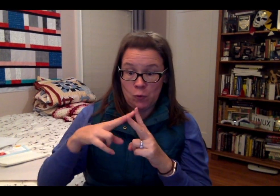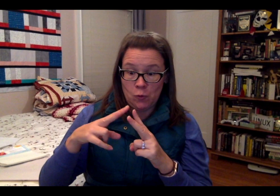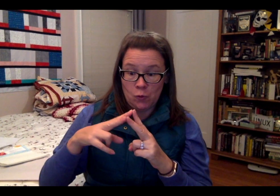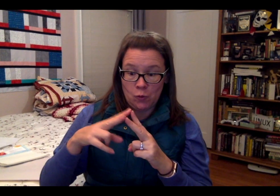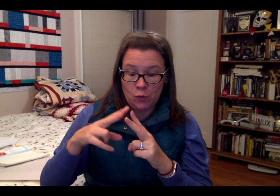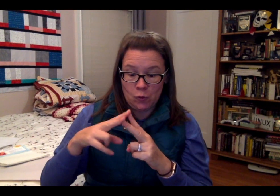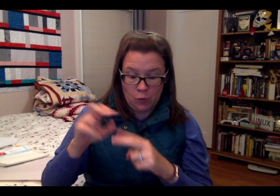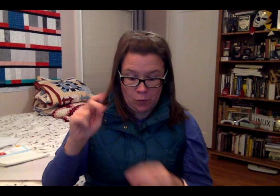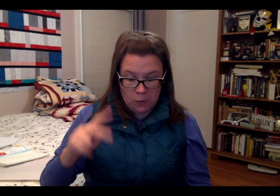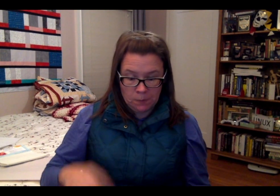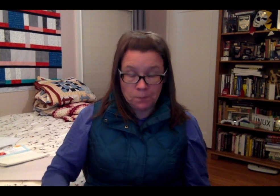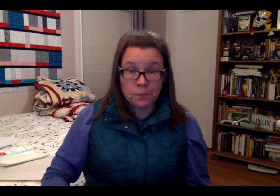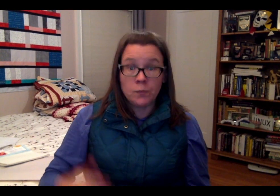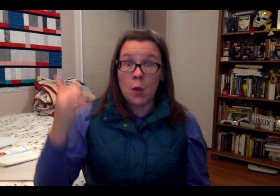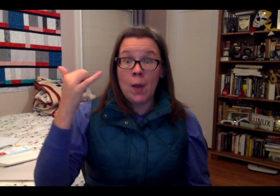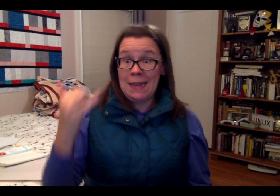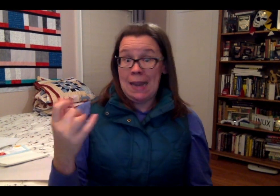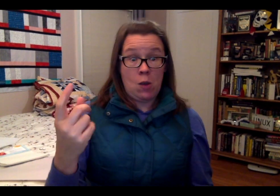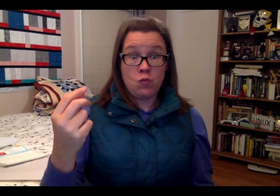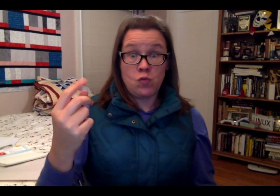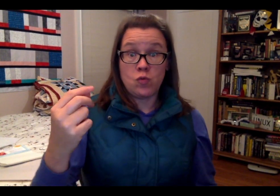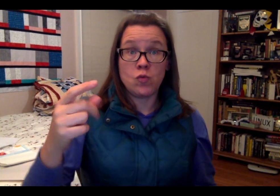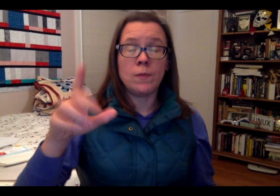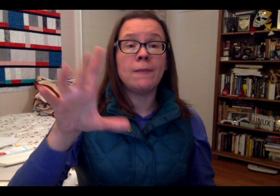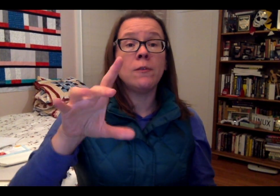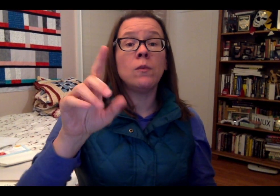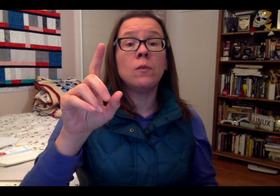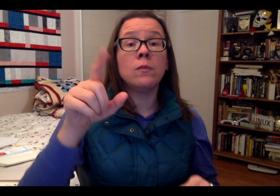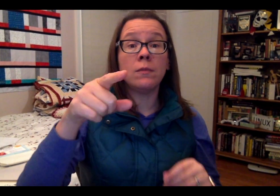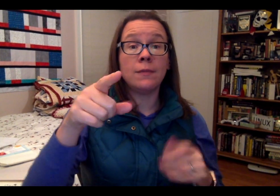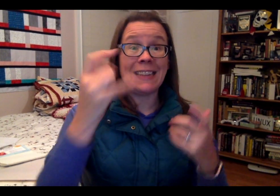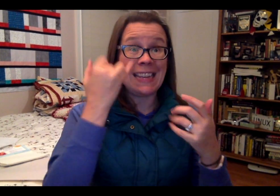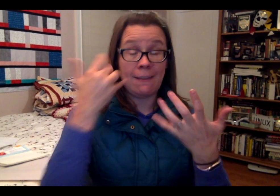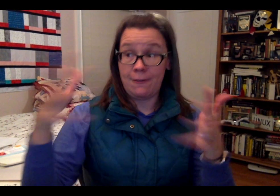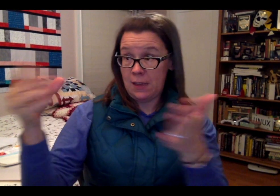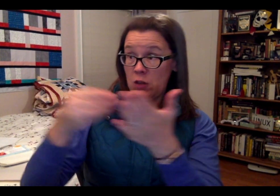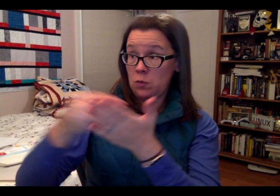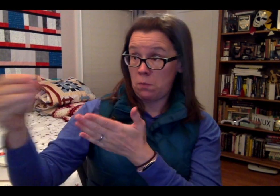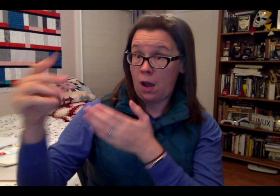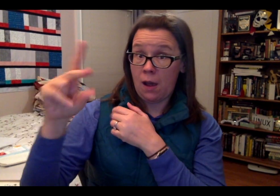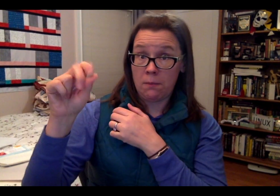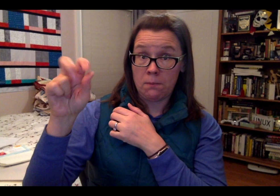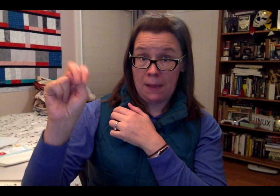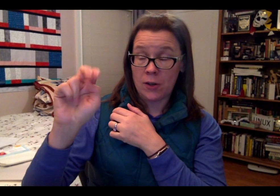So just keep those two things in mind. So um now we're just gonna go ahead and print.